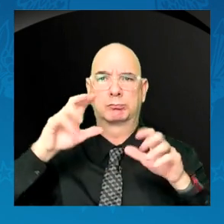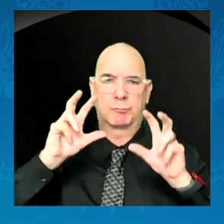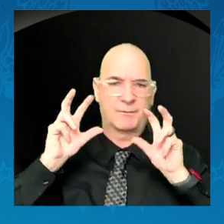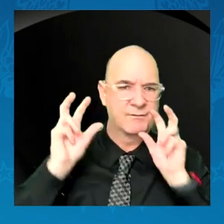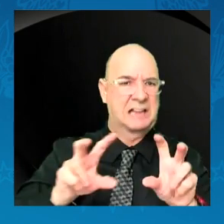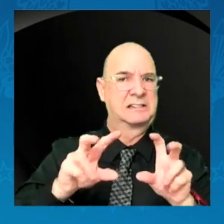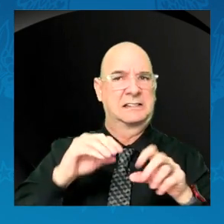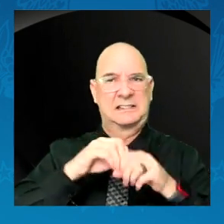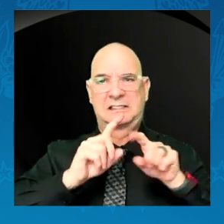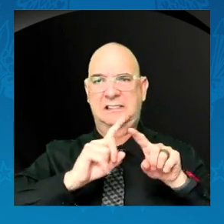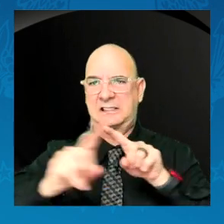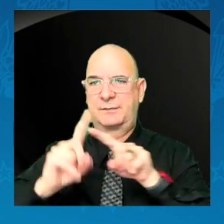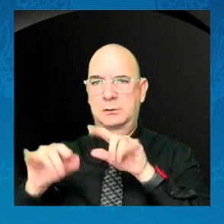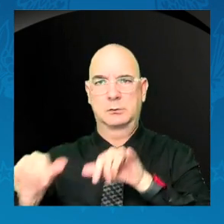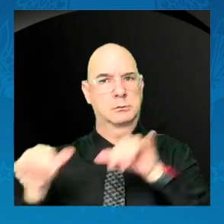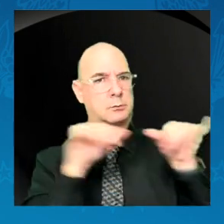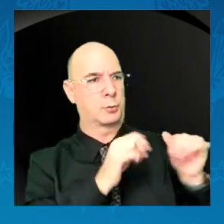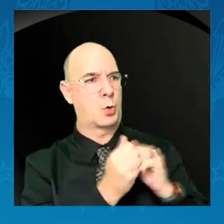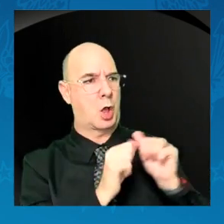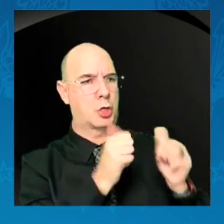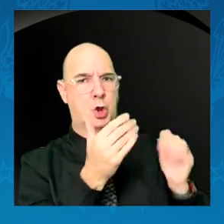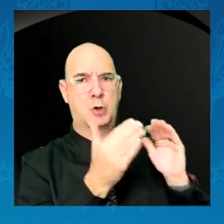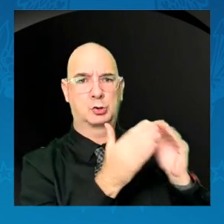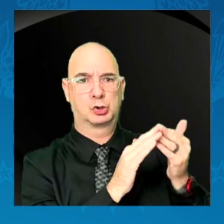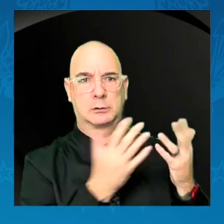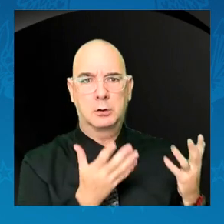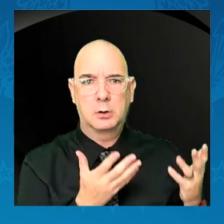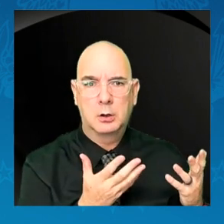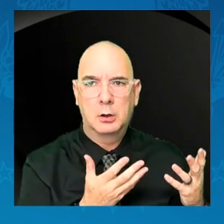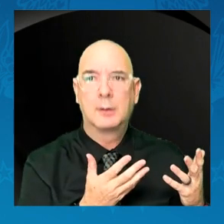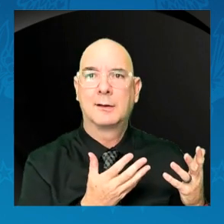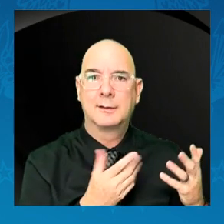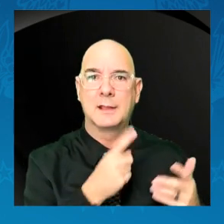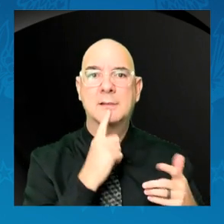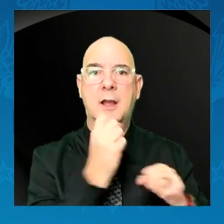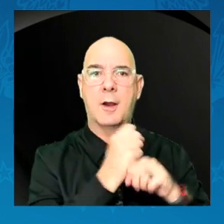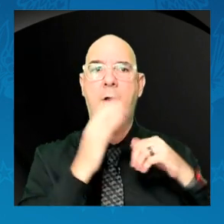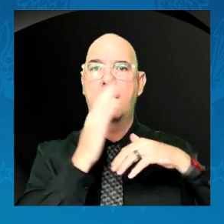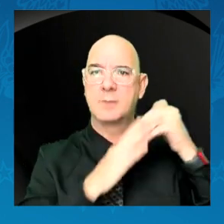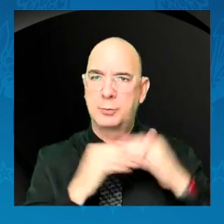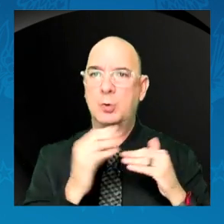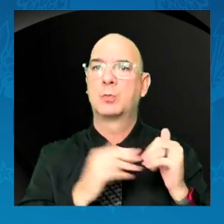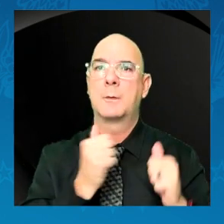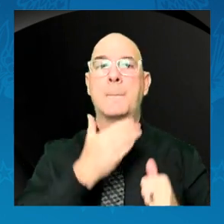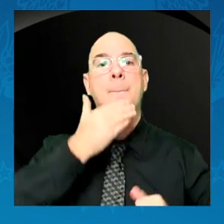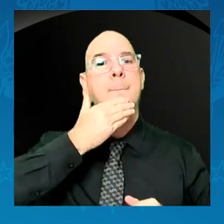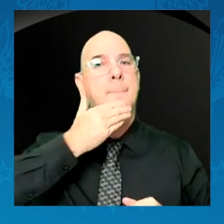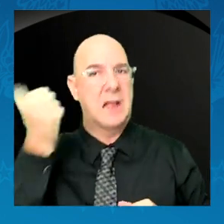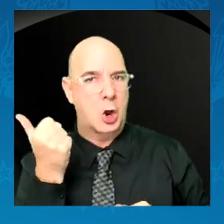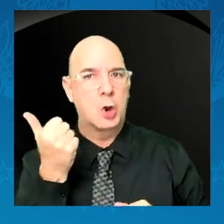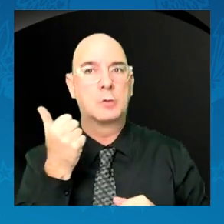are so they can build back better. And yes, I had to get that in build back better in ways